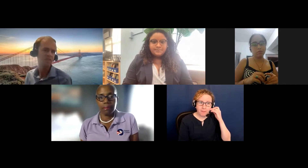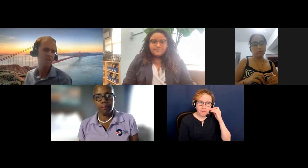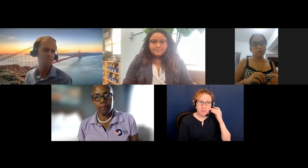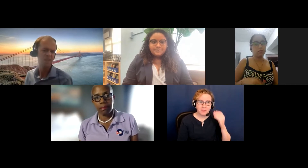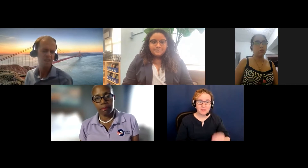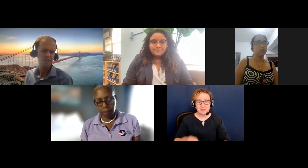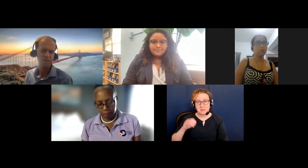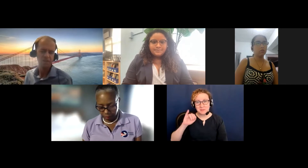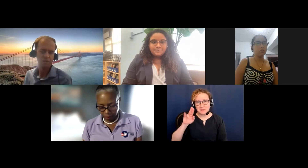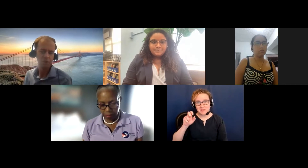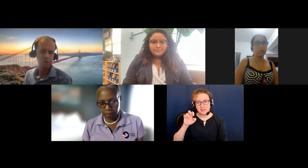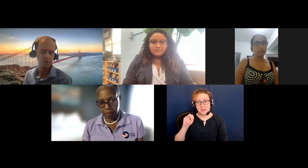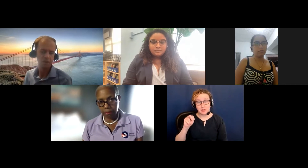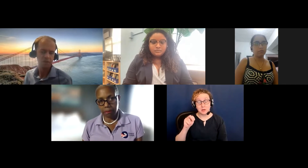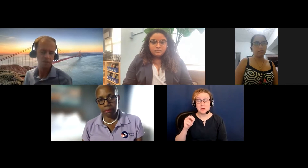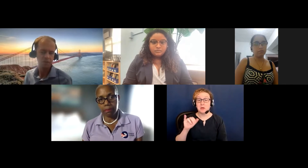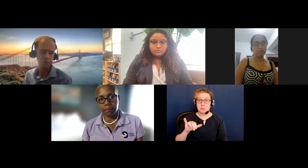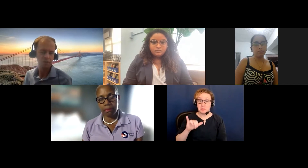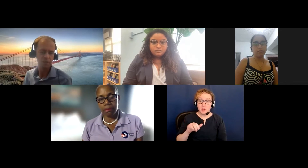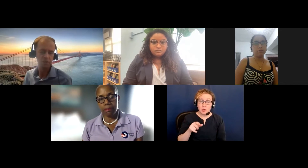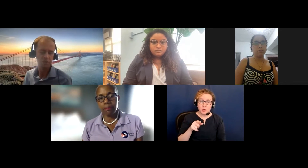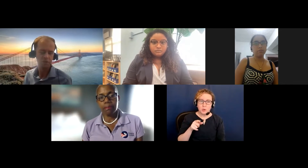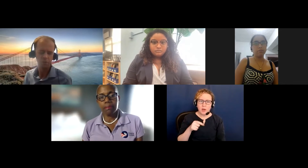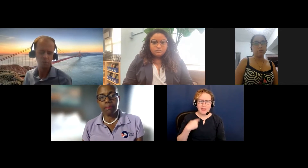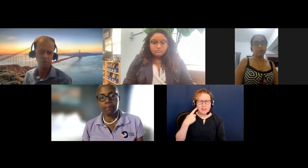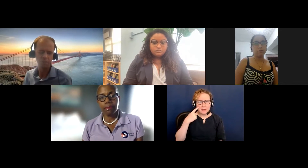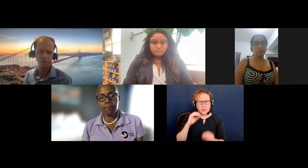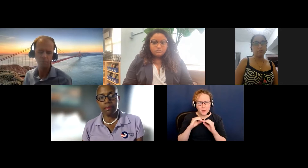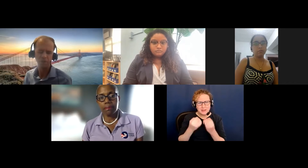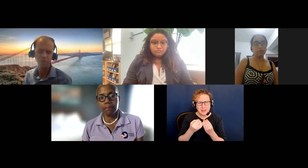I think the organization that you were working with had been doing